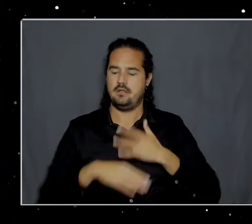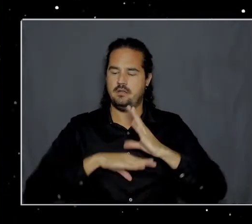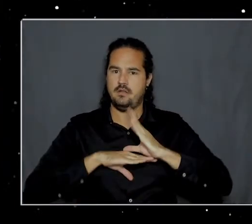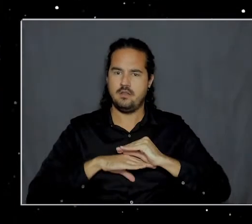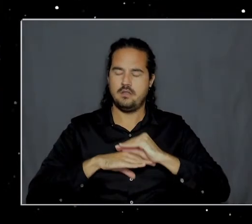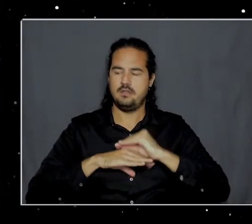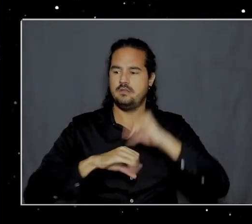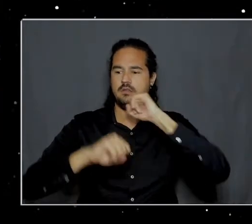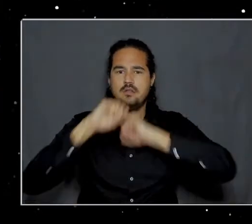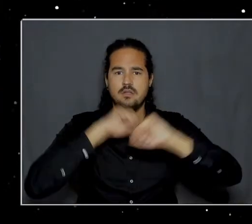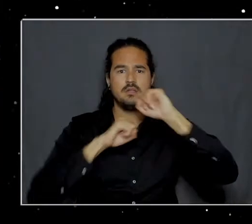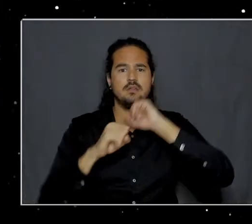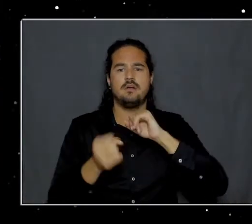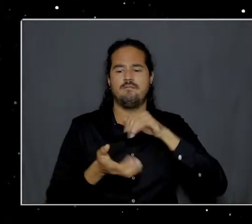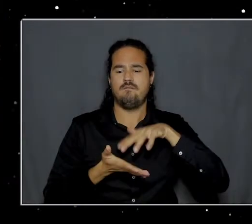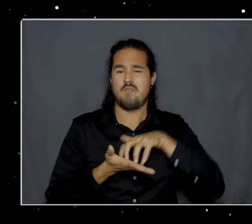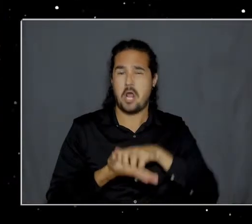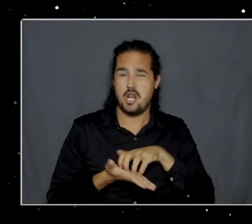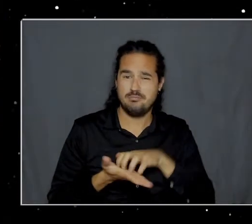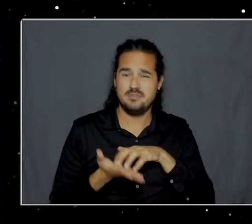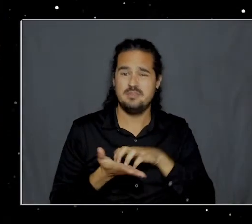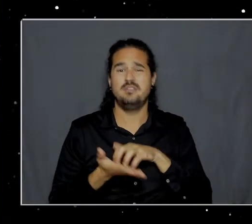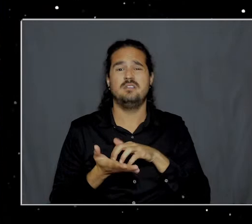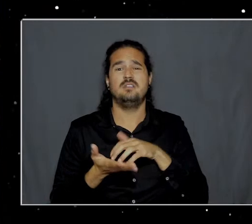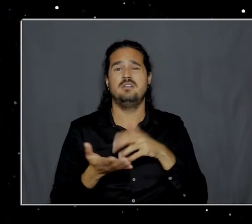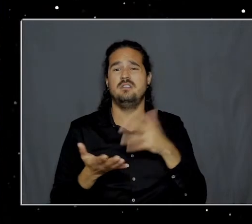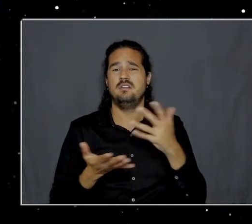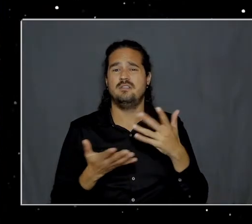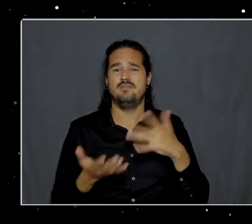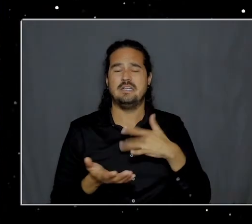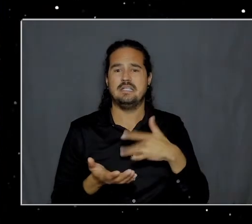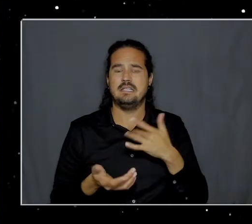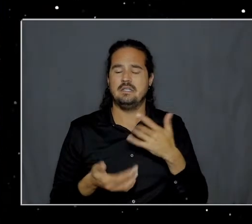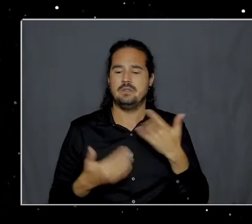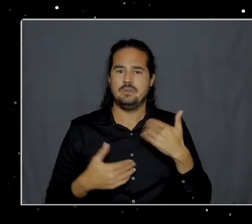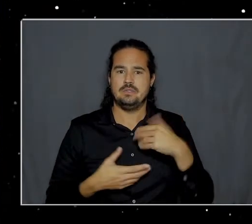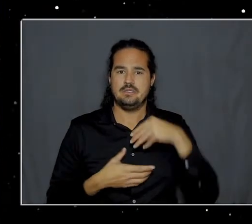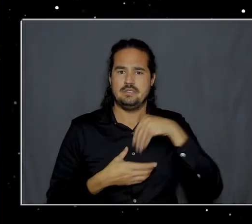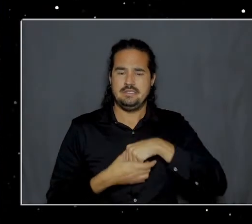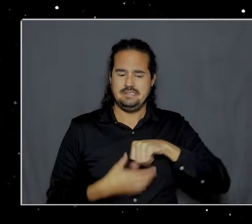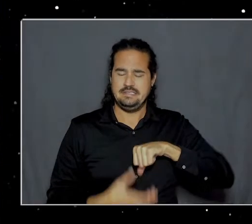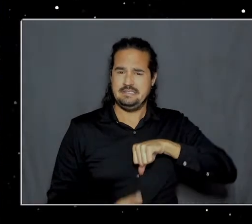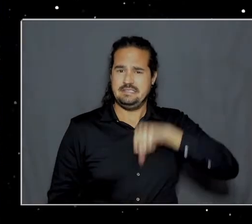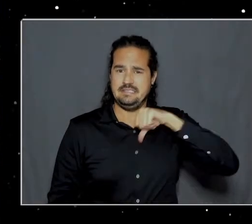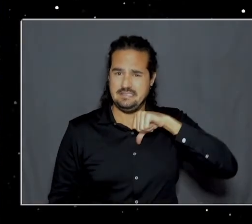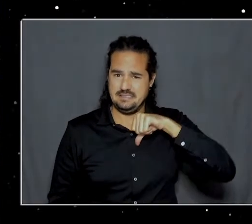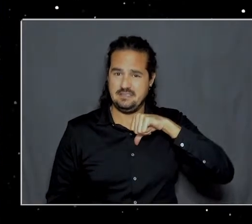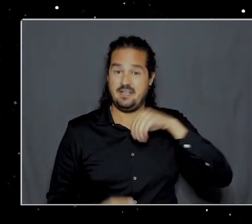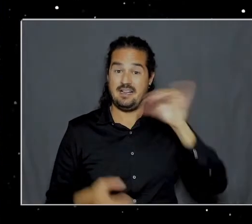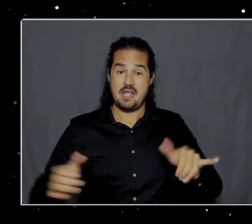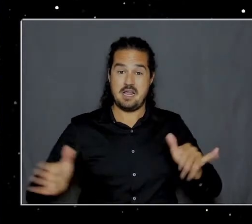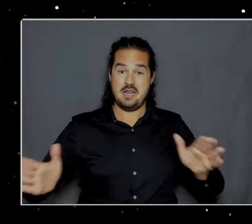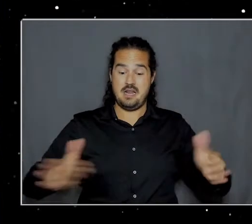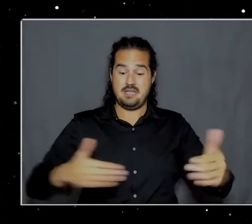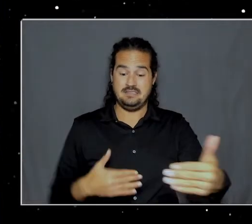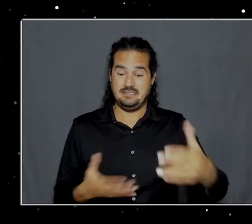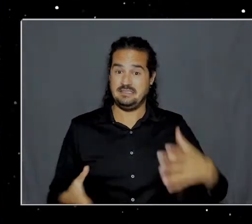EVERYBODY'S FEELING INSECURE. SO, THAT CONTAINER HAS TO BE